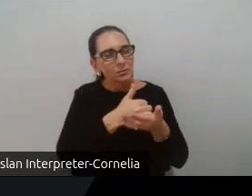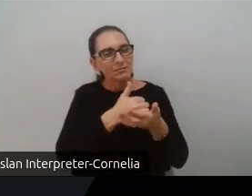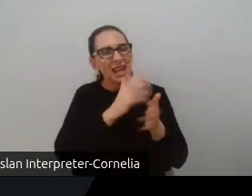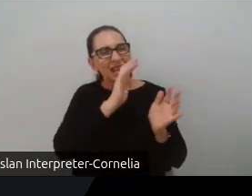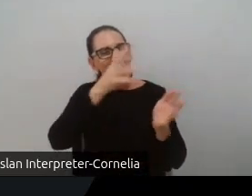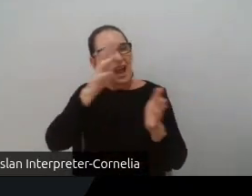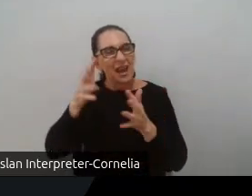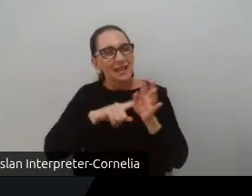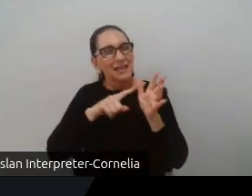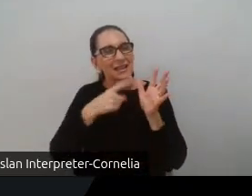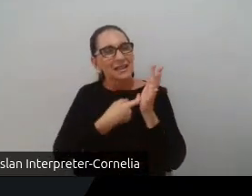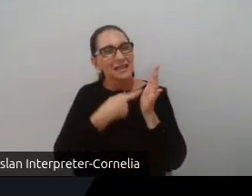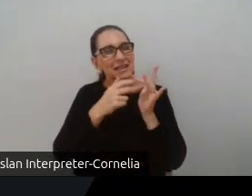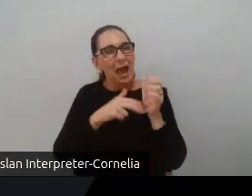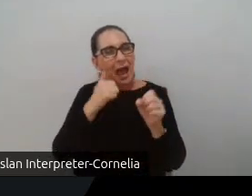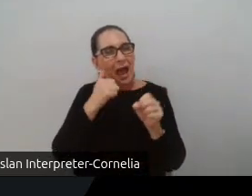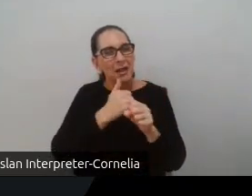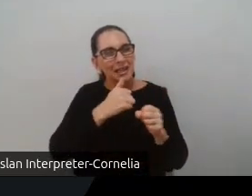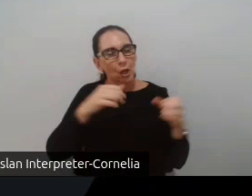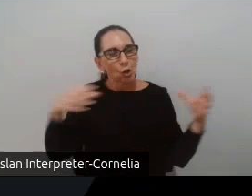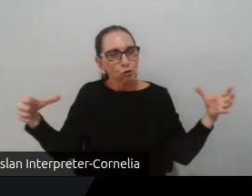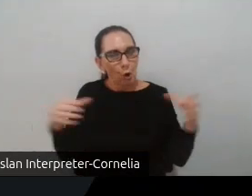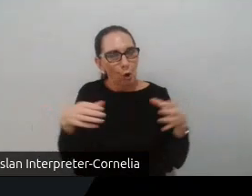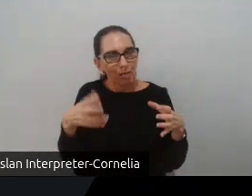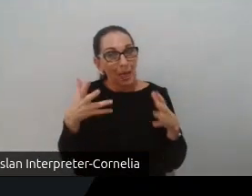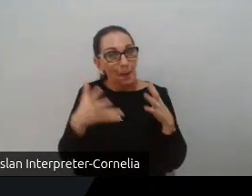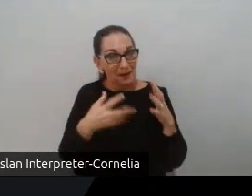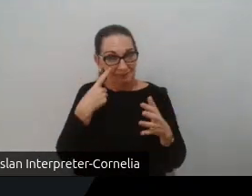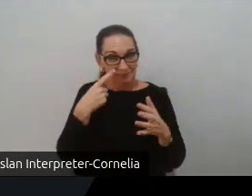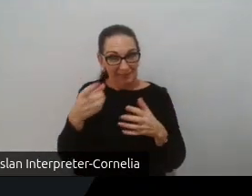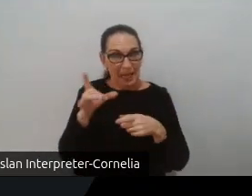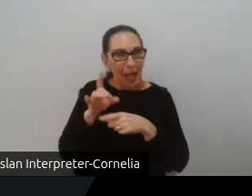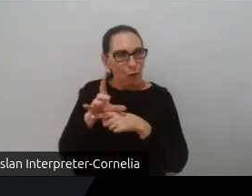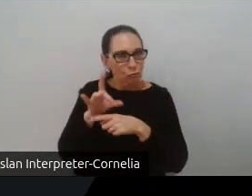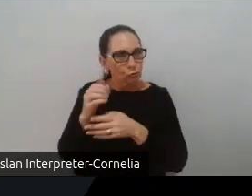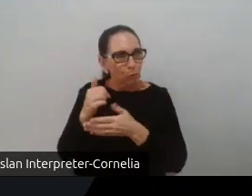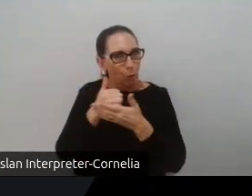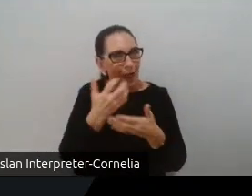card to show that she got outside additional support. And the lawyer was able to support